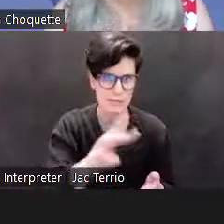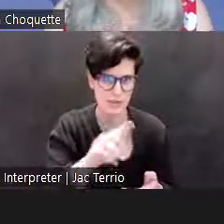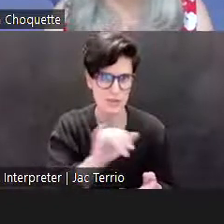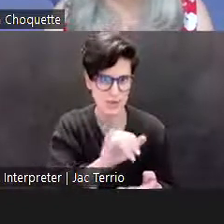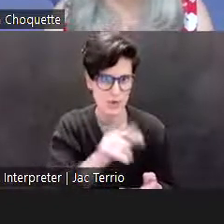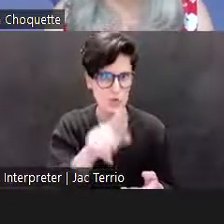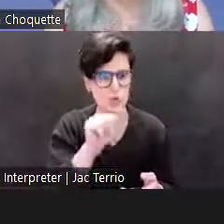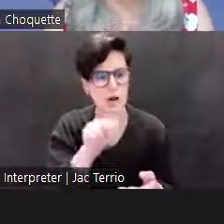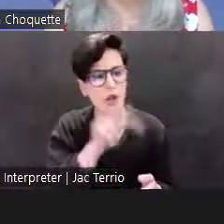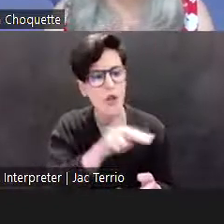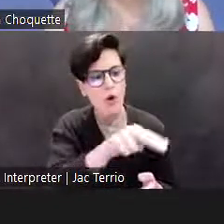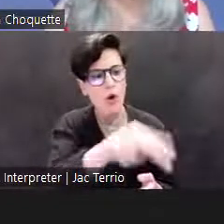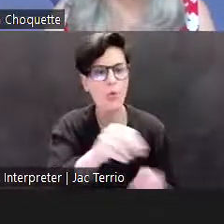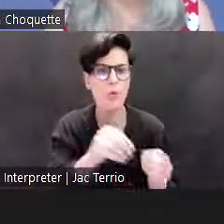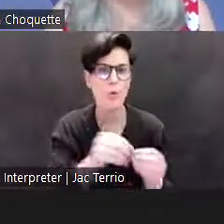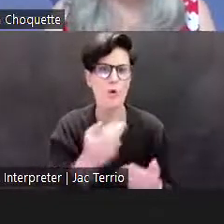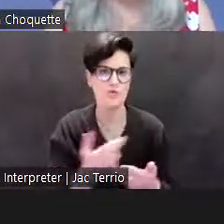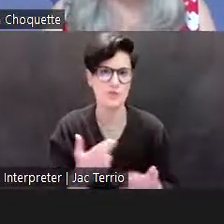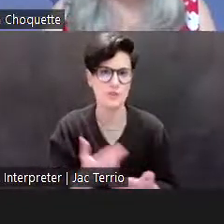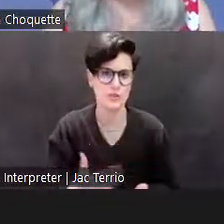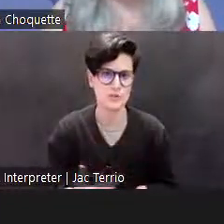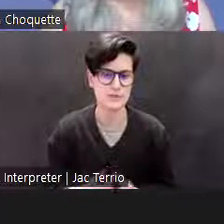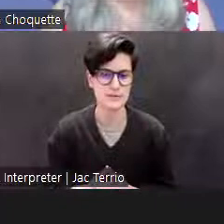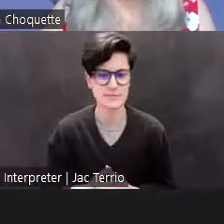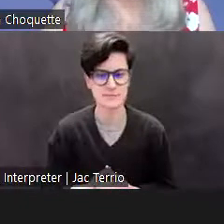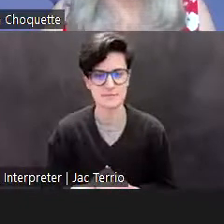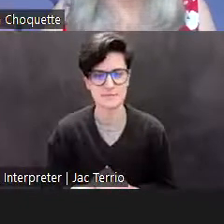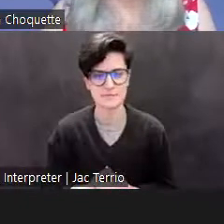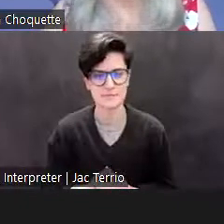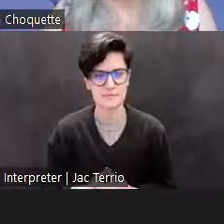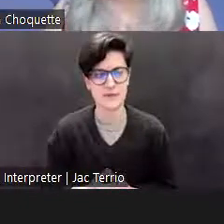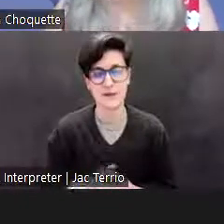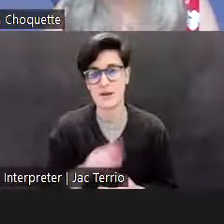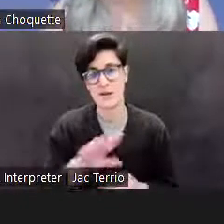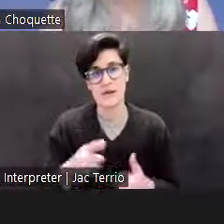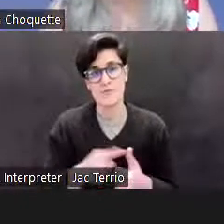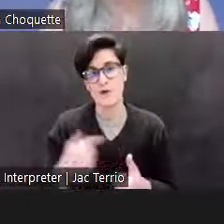You'll have resources first we start with definitions.